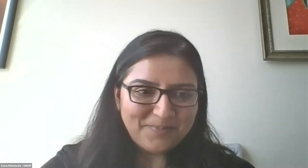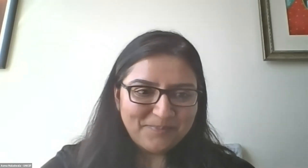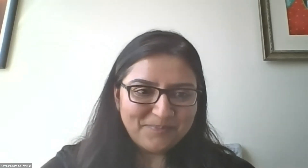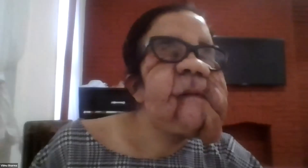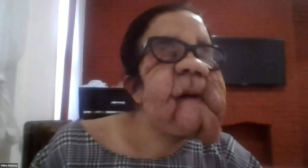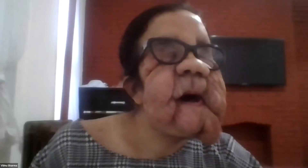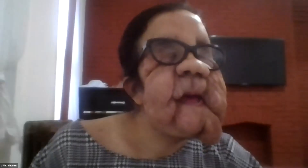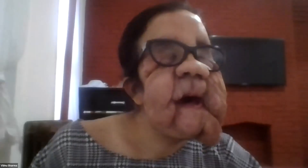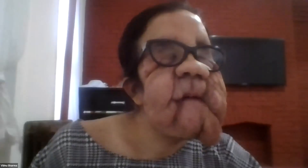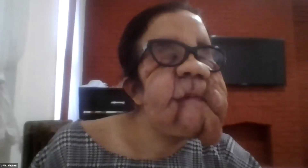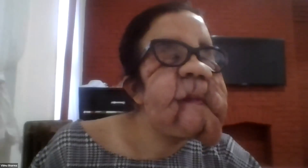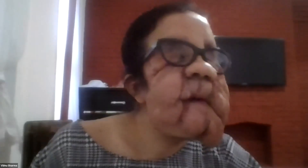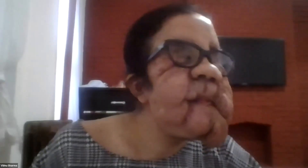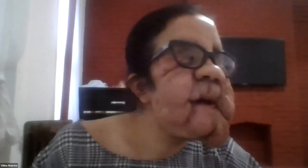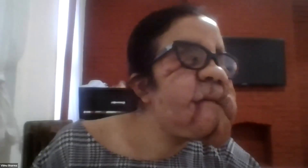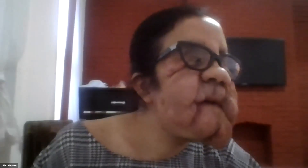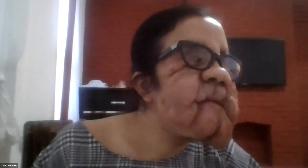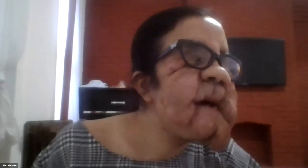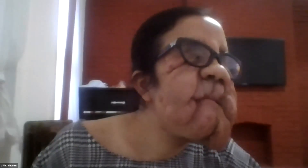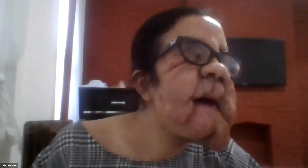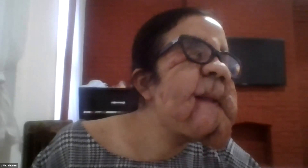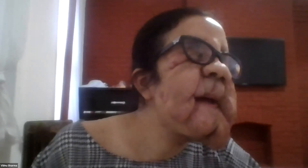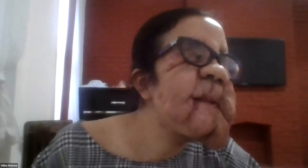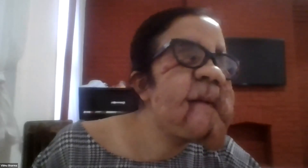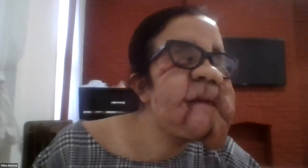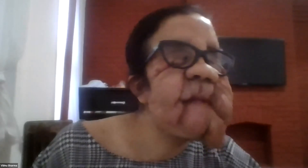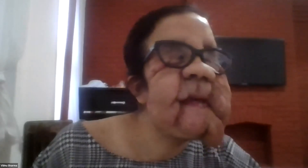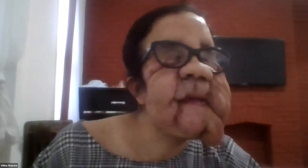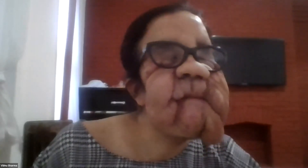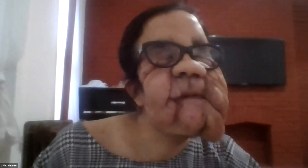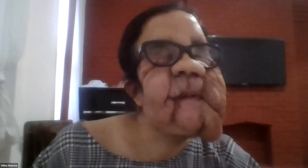Vibhu Sharma : i'm just not, I have no idea why is my my technology playing games.